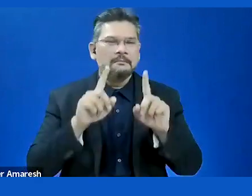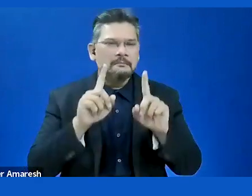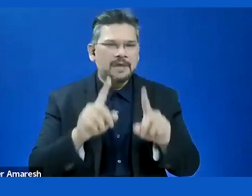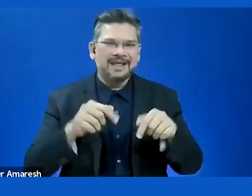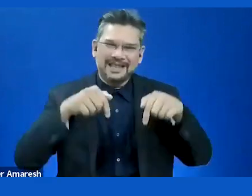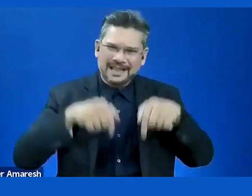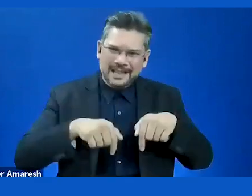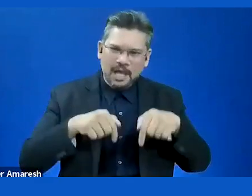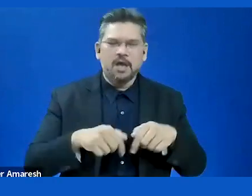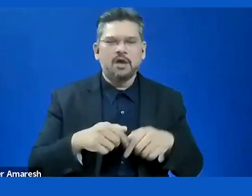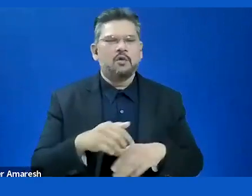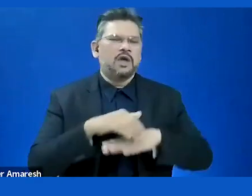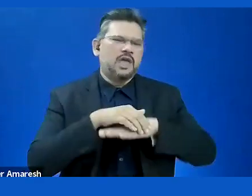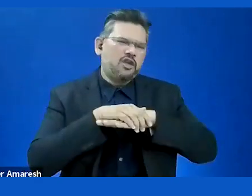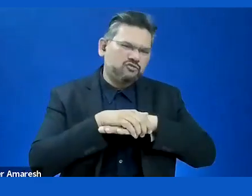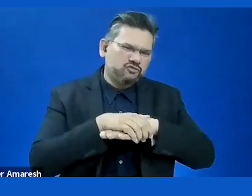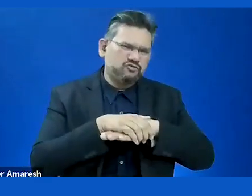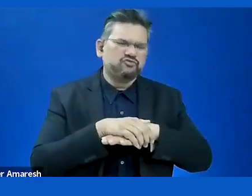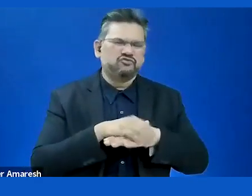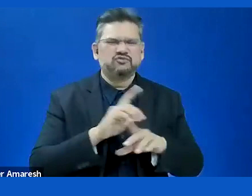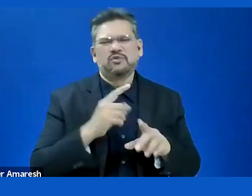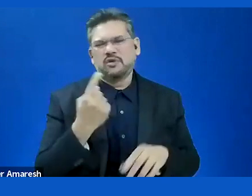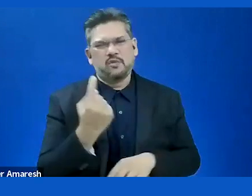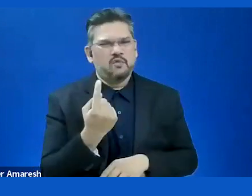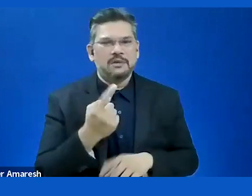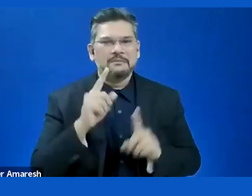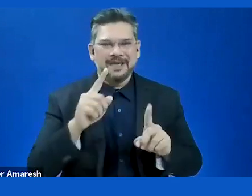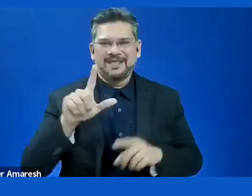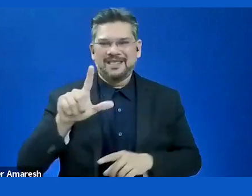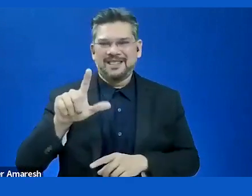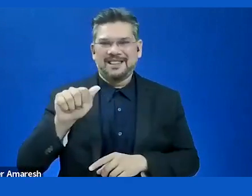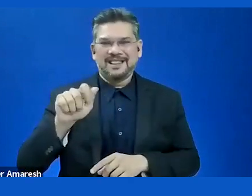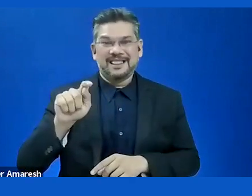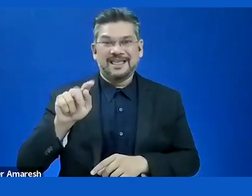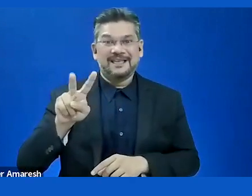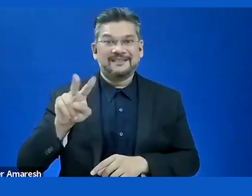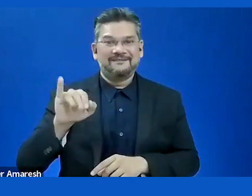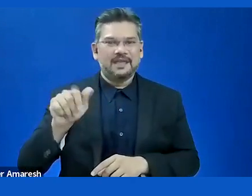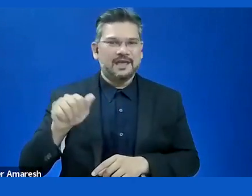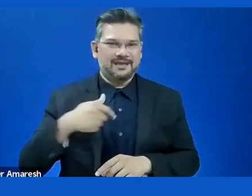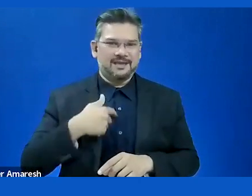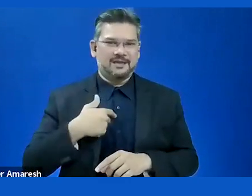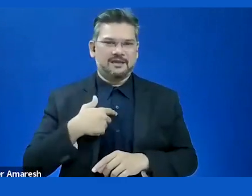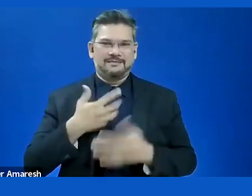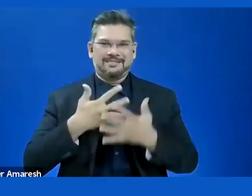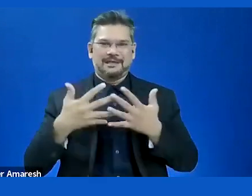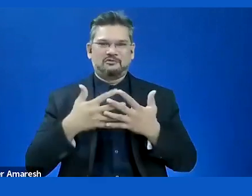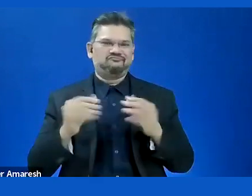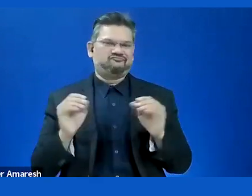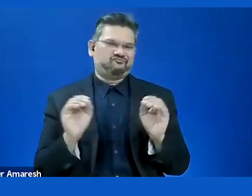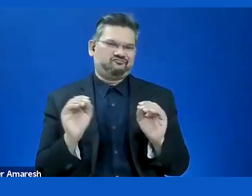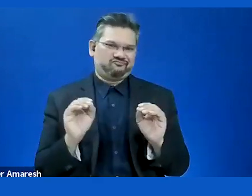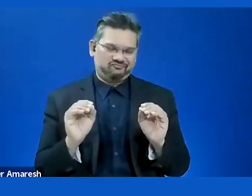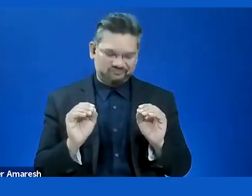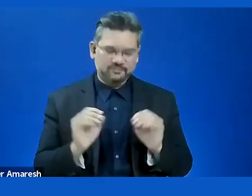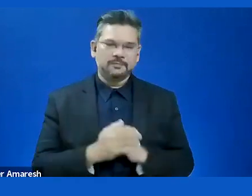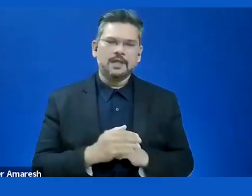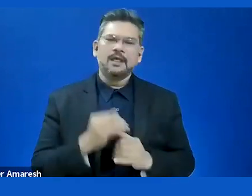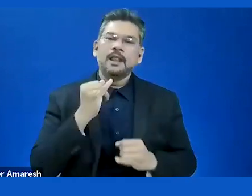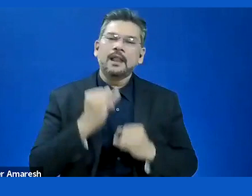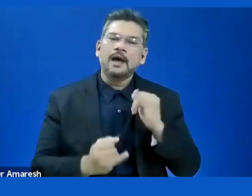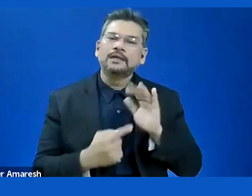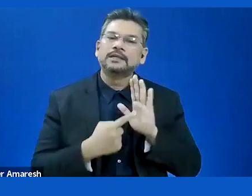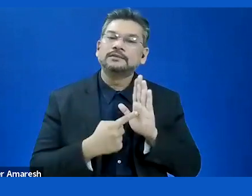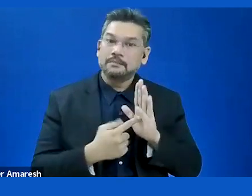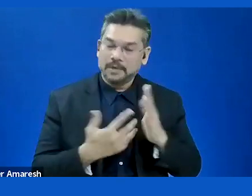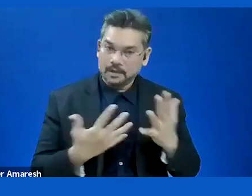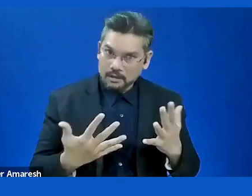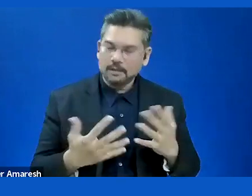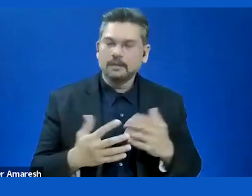and not Latvian, my mother tongue. And last example is recent developments